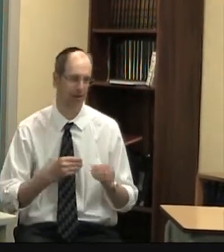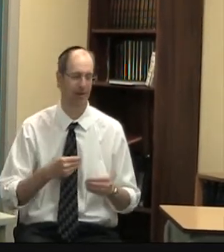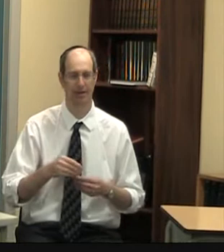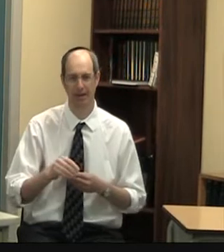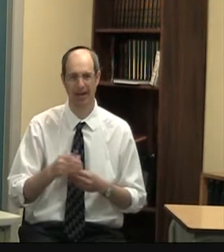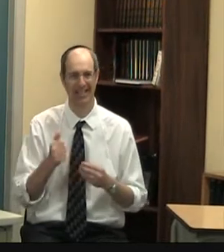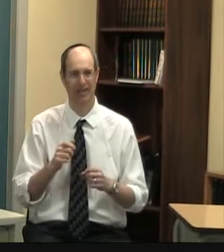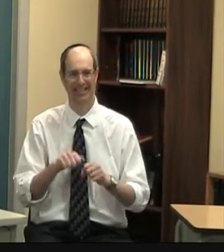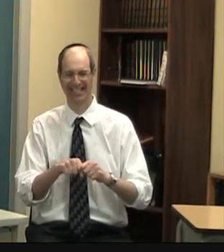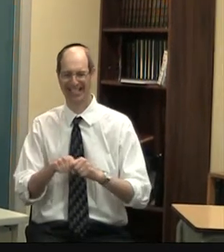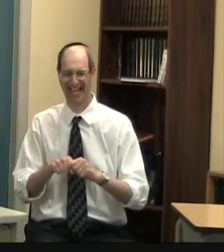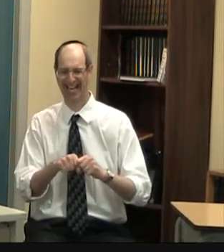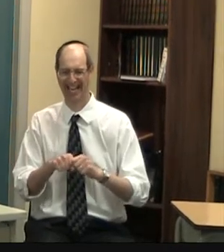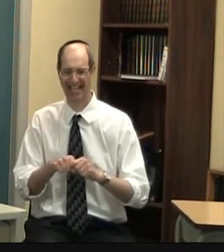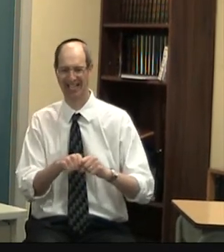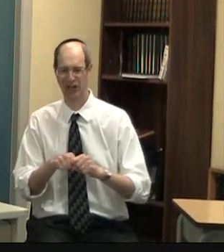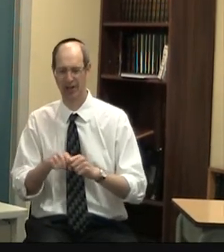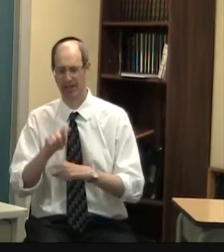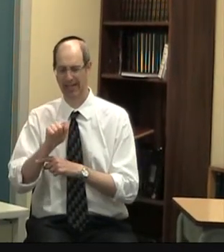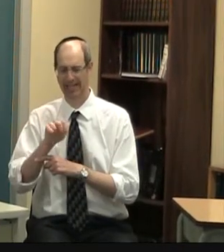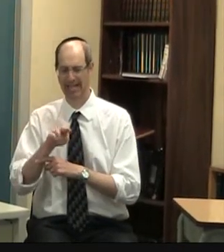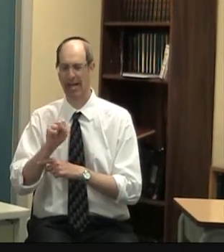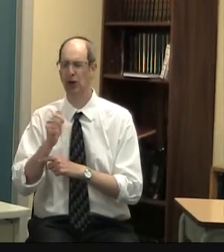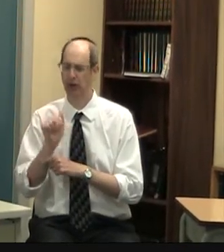tension you have and could be with each and every one of you it's smooth and if it is